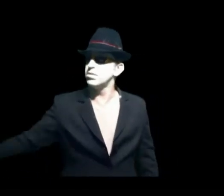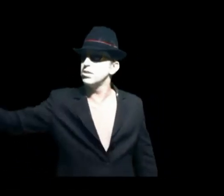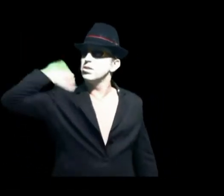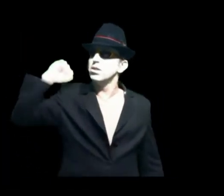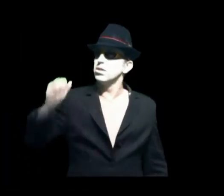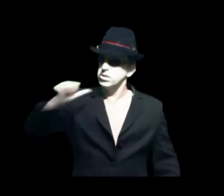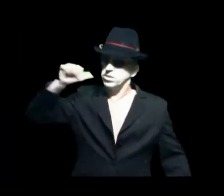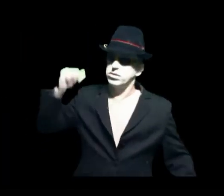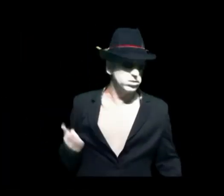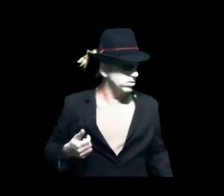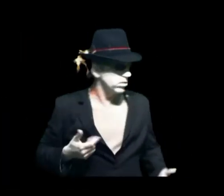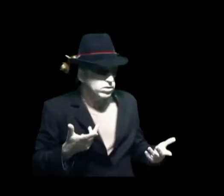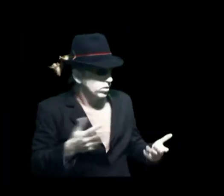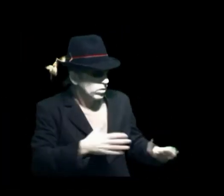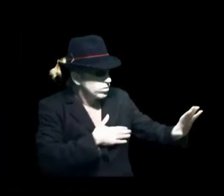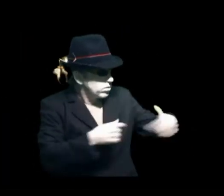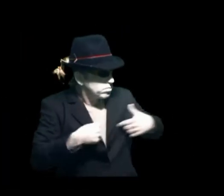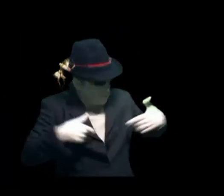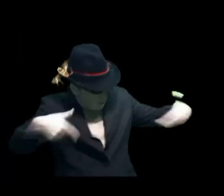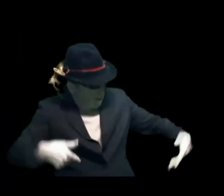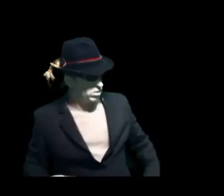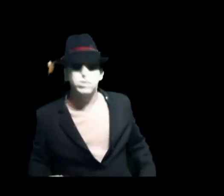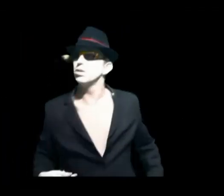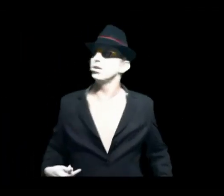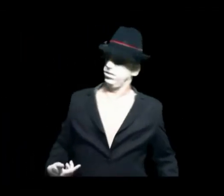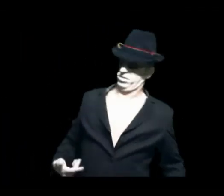Stab me in the back yesterday then ask me why I don't trust you today shit